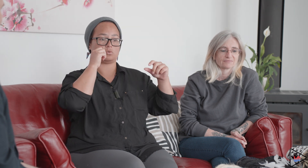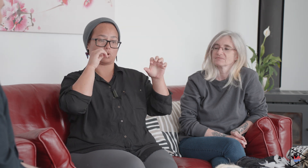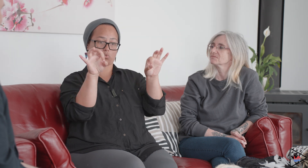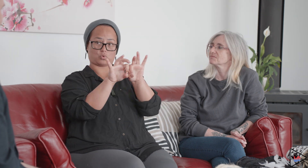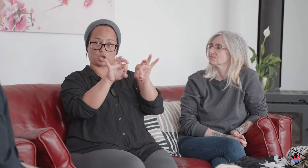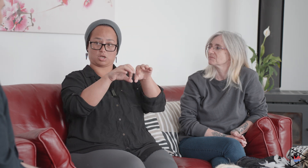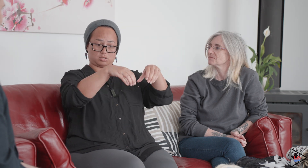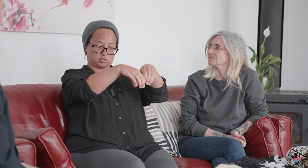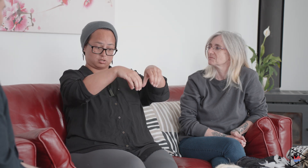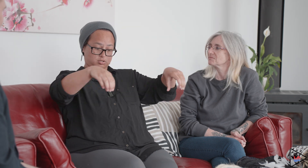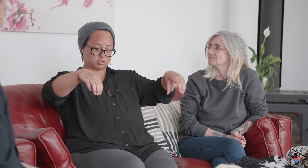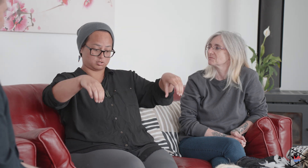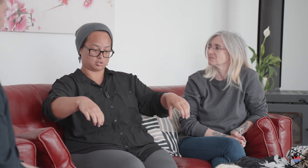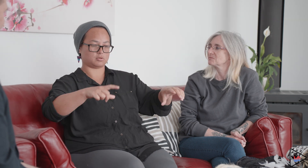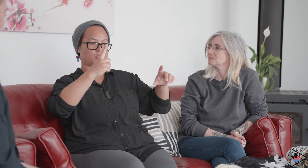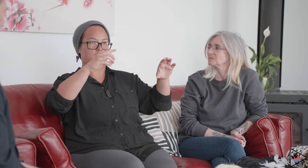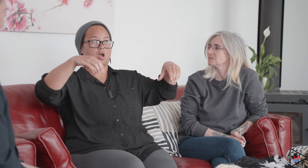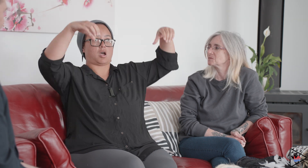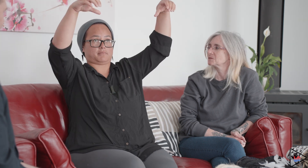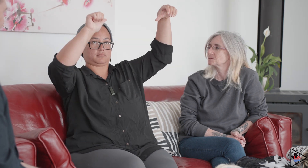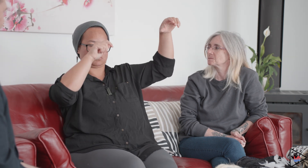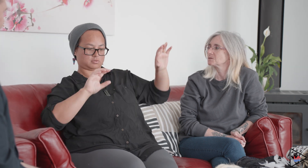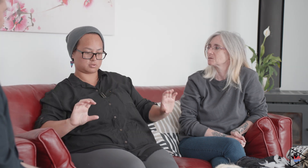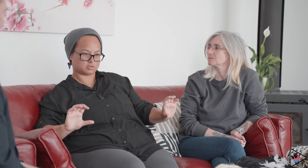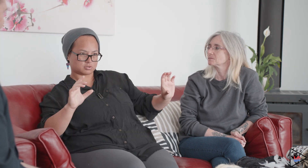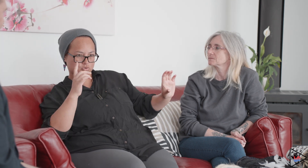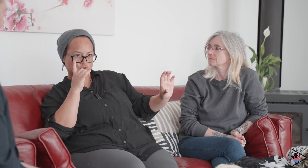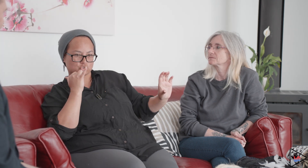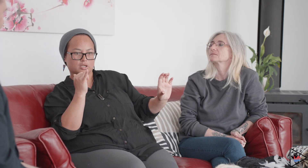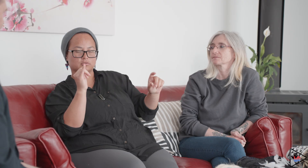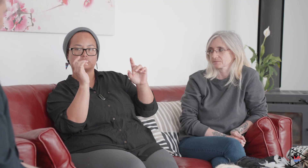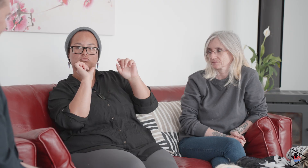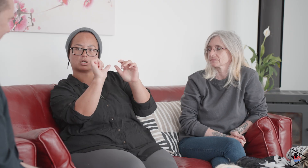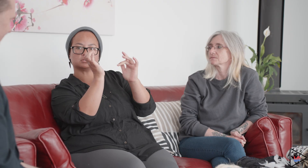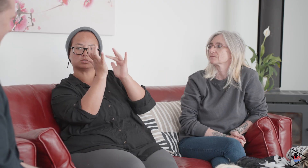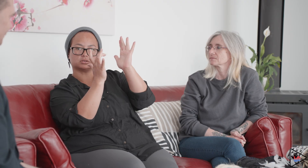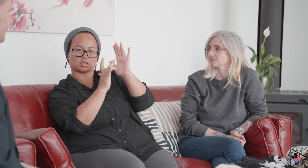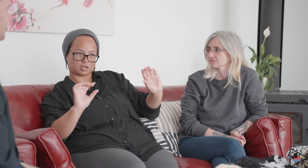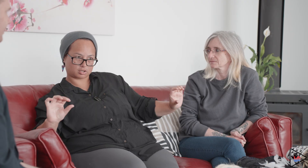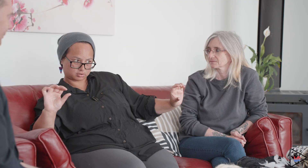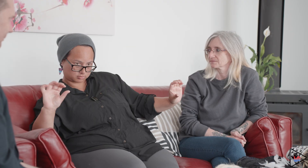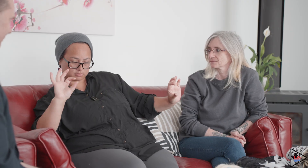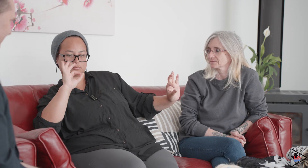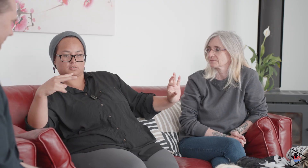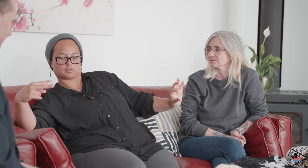how I go about it is I set up a wooden frame and then I hang the cloak on it and stand back